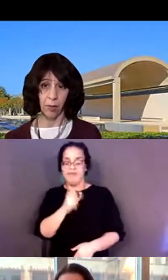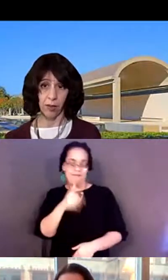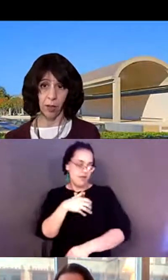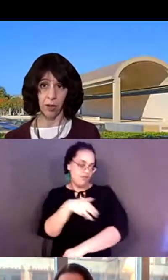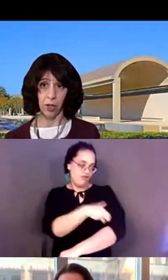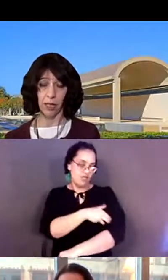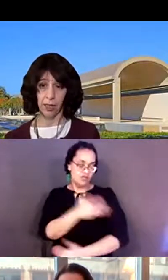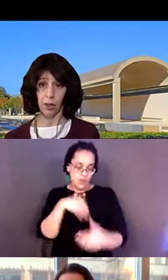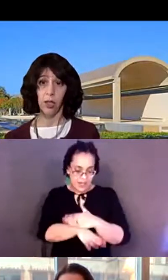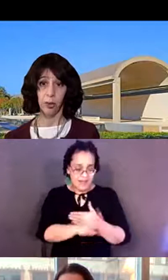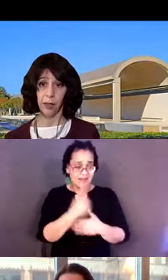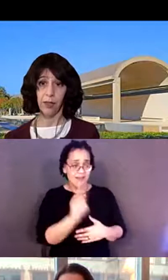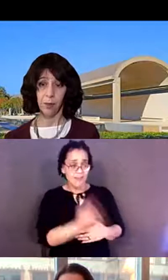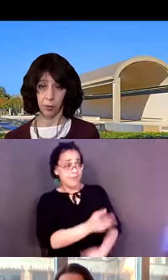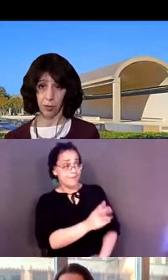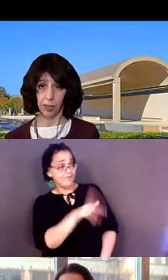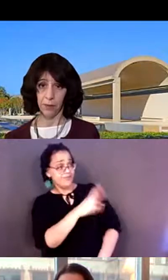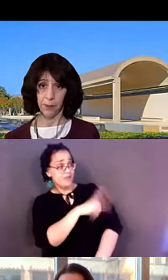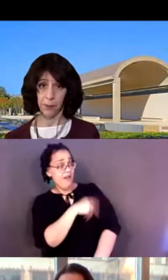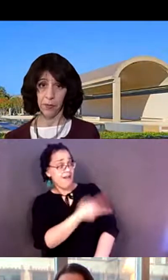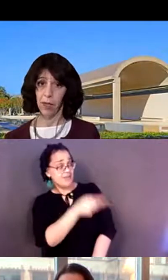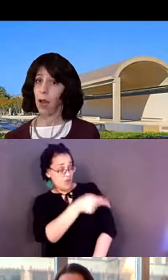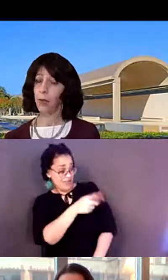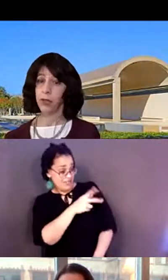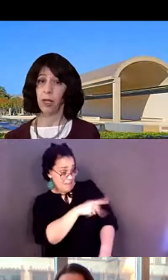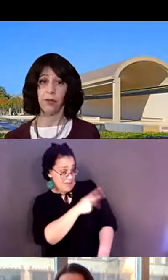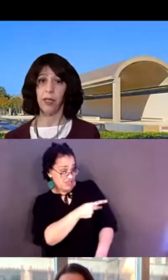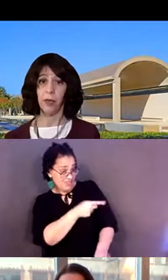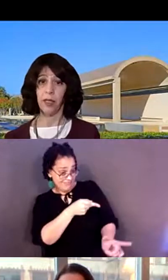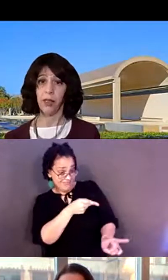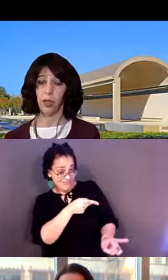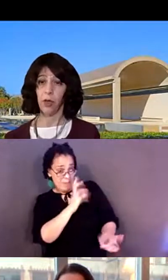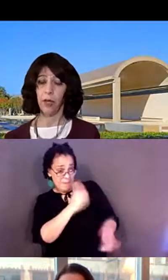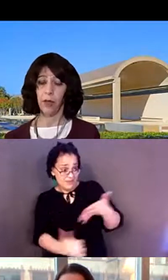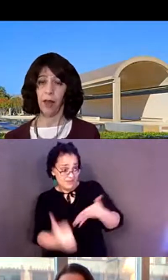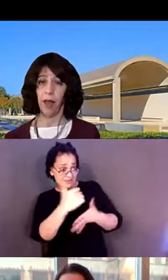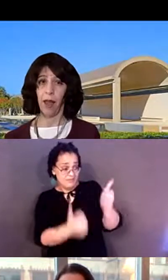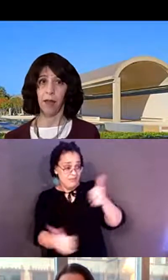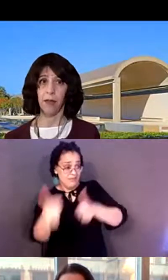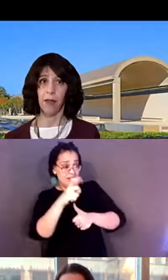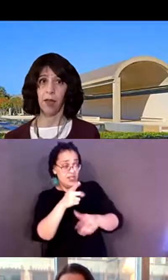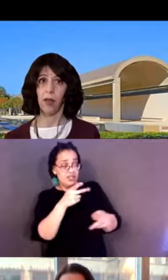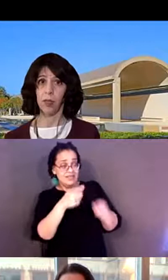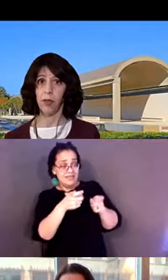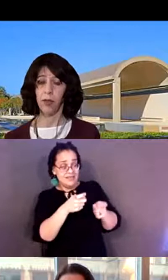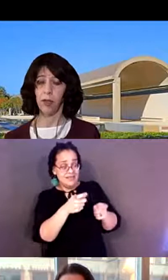this patient here, treat them differently. And we don't have the ability to go in